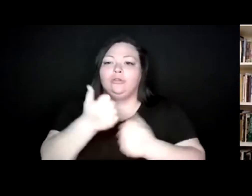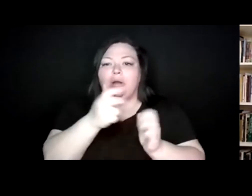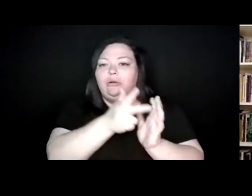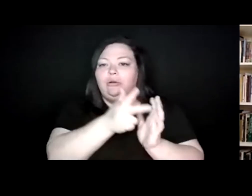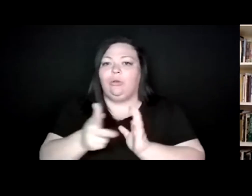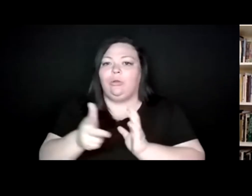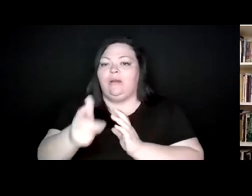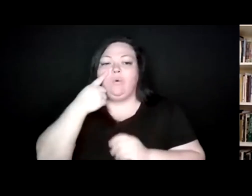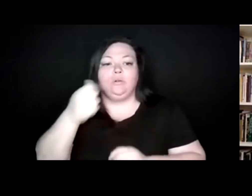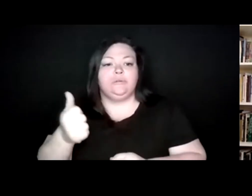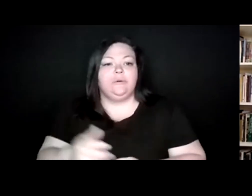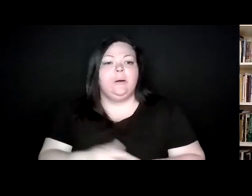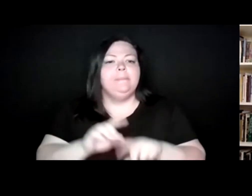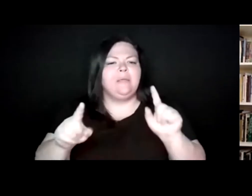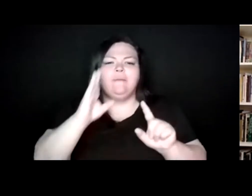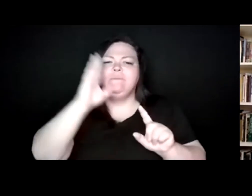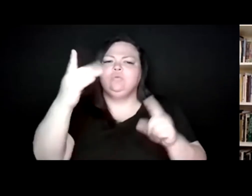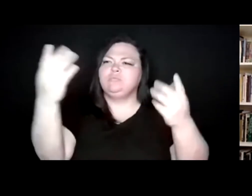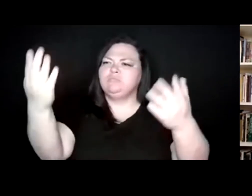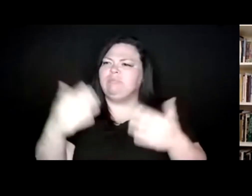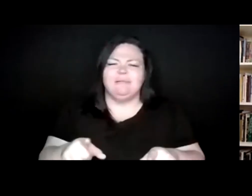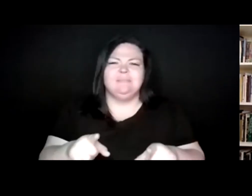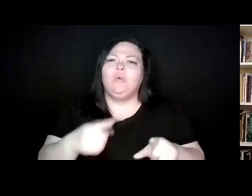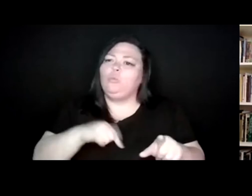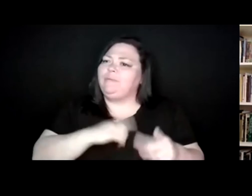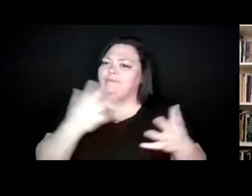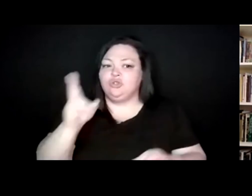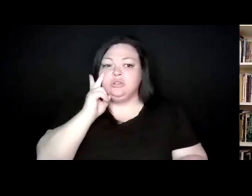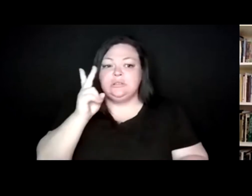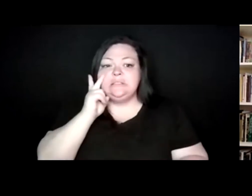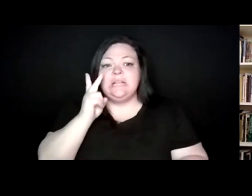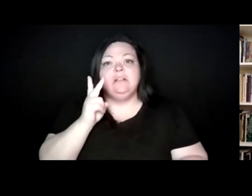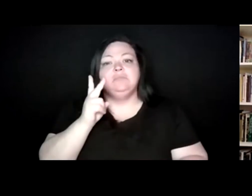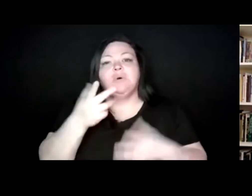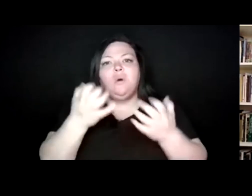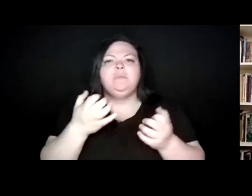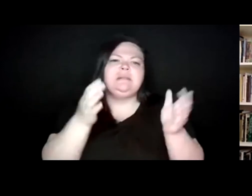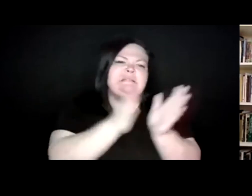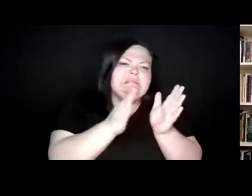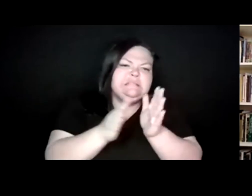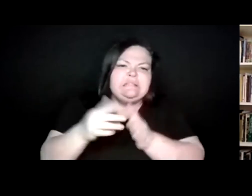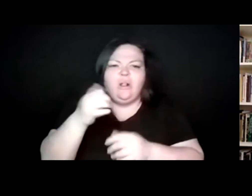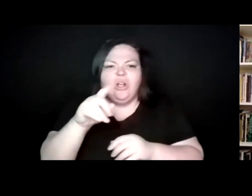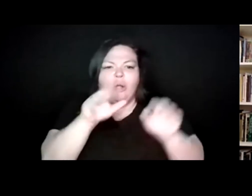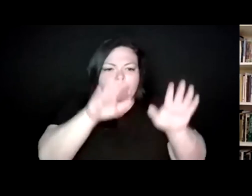What the future brings is nothing we haven’t seen,/ this quest to be little gods and make / what will do our bidding.//